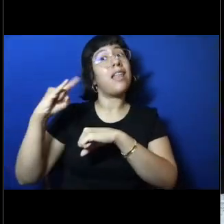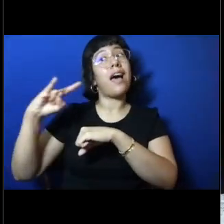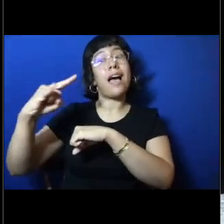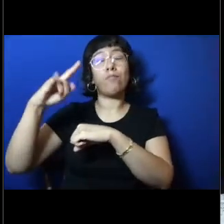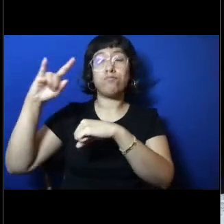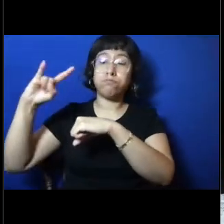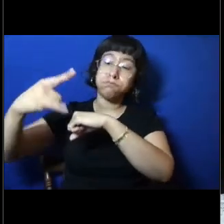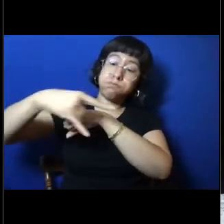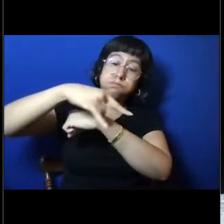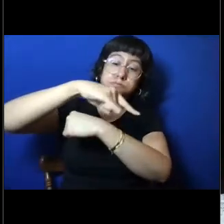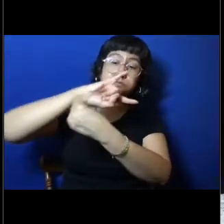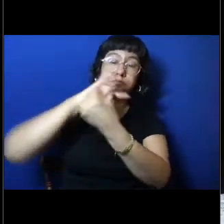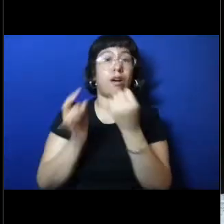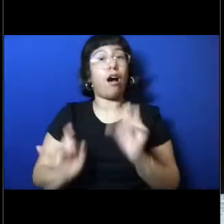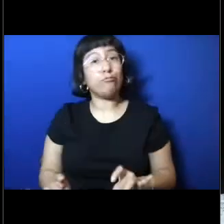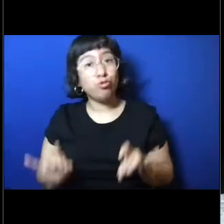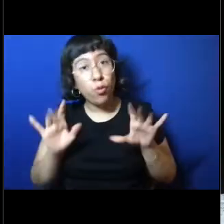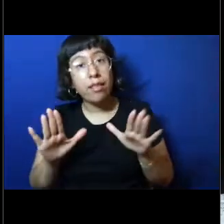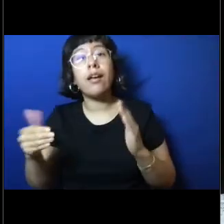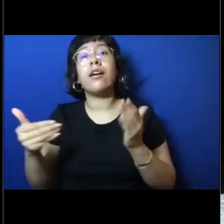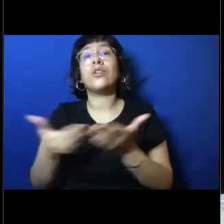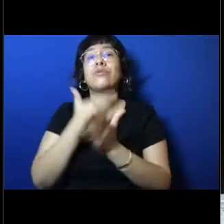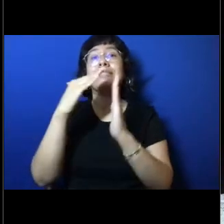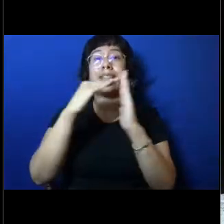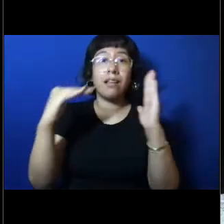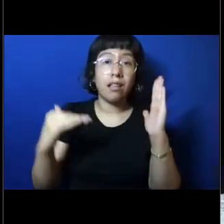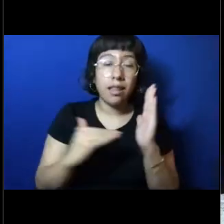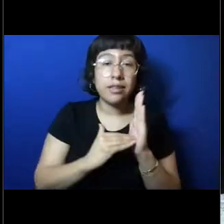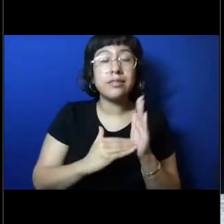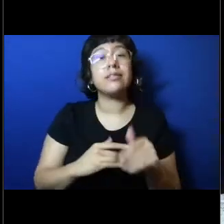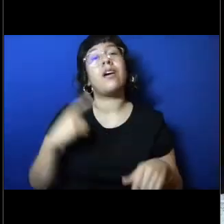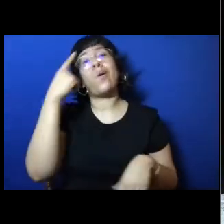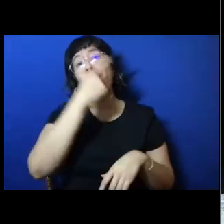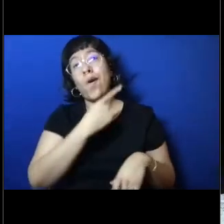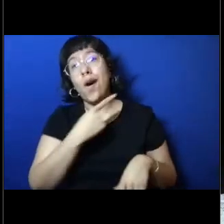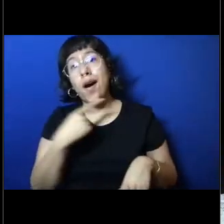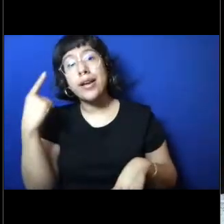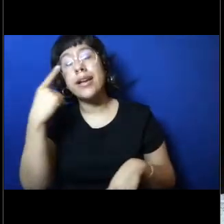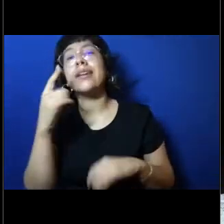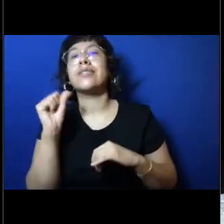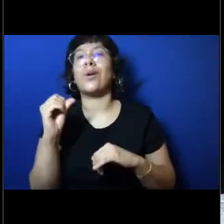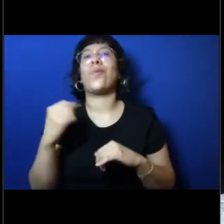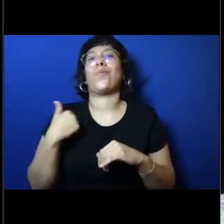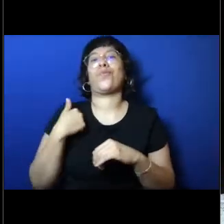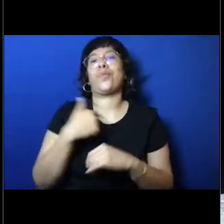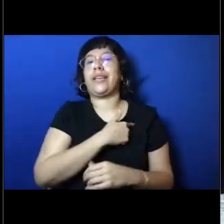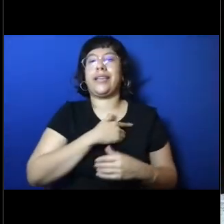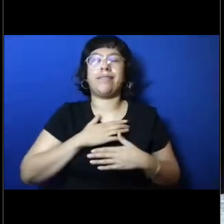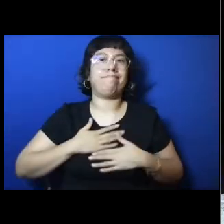but it has Hawaii kind of right in its, right in its center and Alaska too. So we, really get a good vantage point of the west,